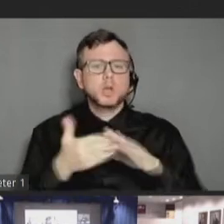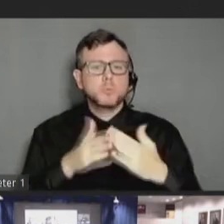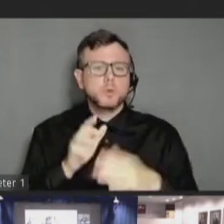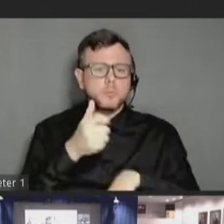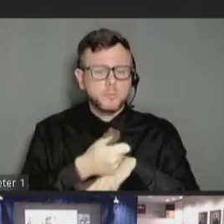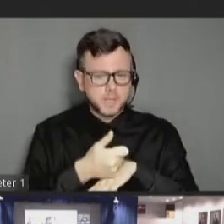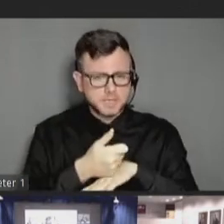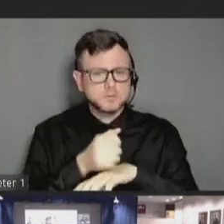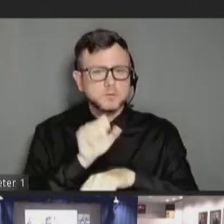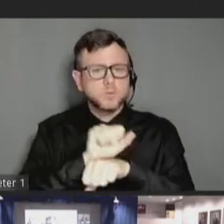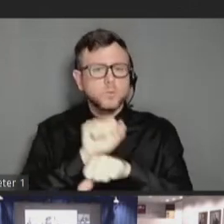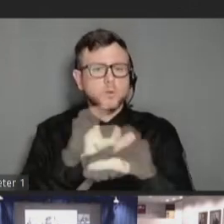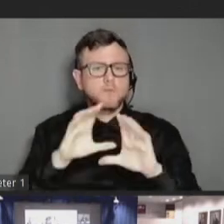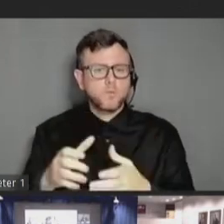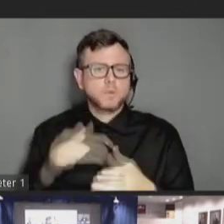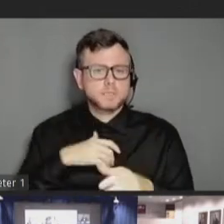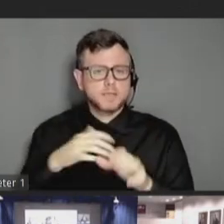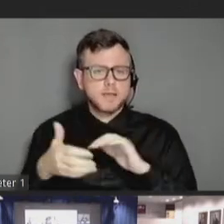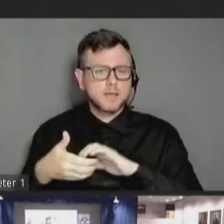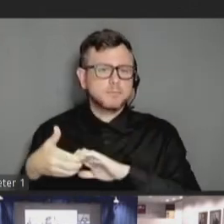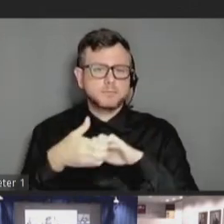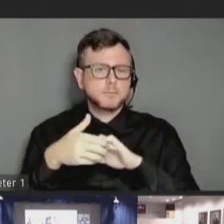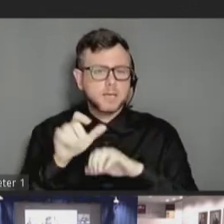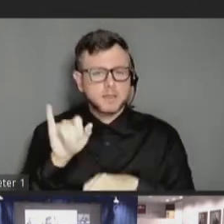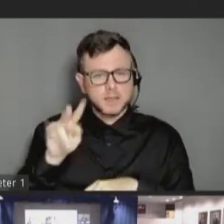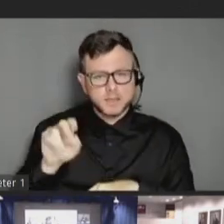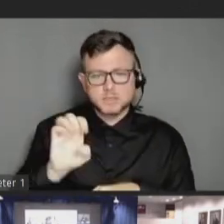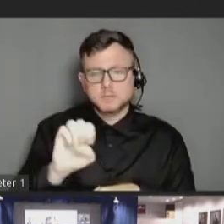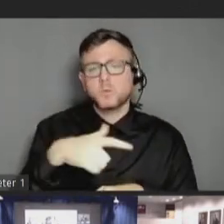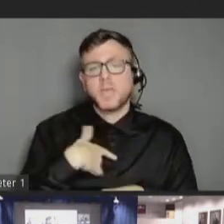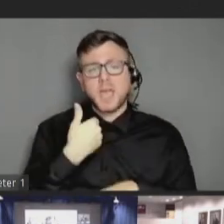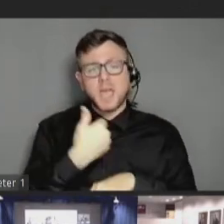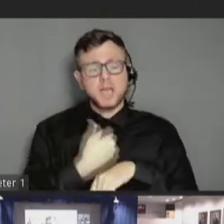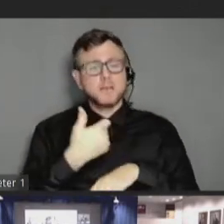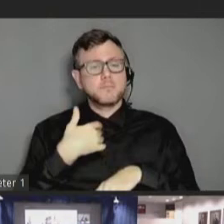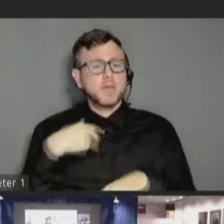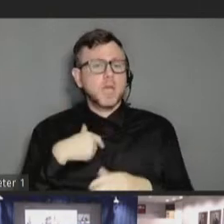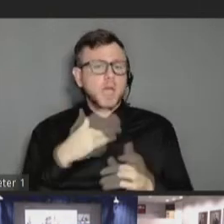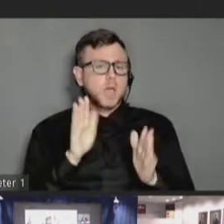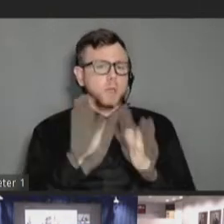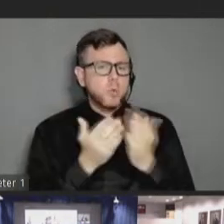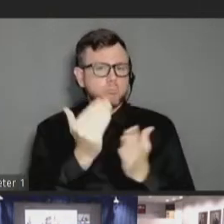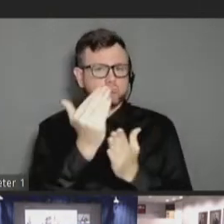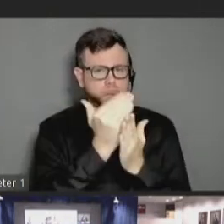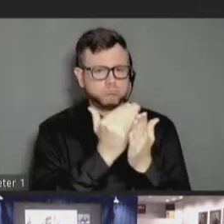we created a playbook for state and local health departments who were receiving dollars from the